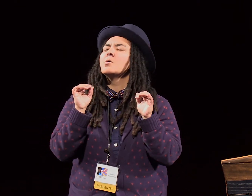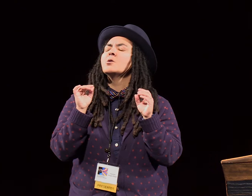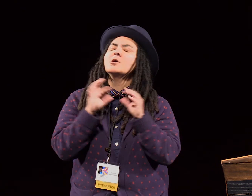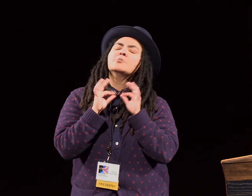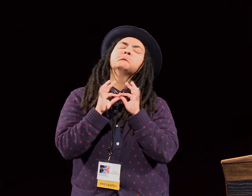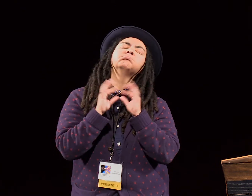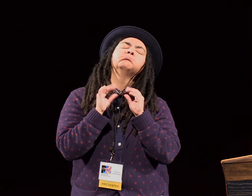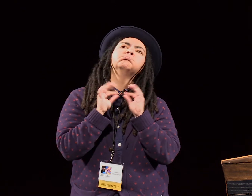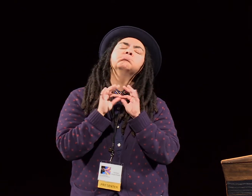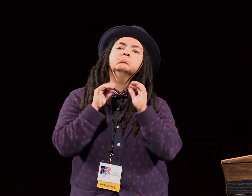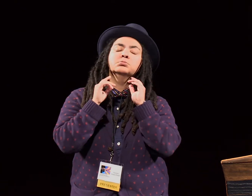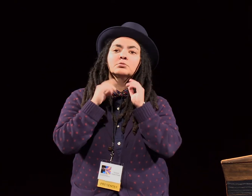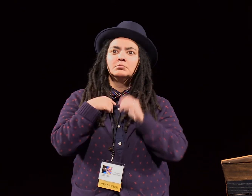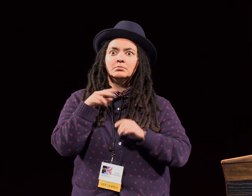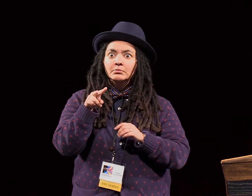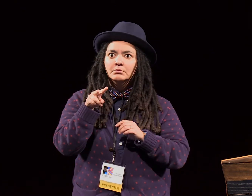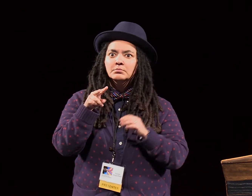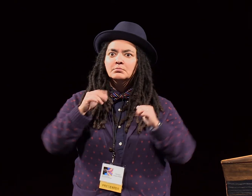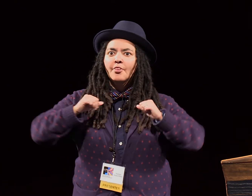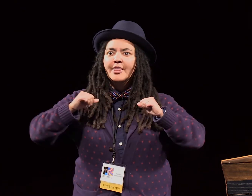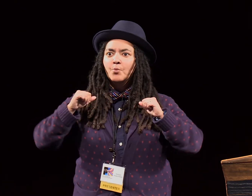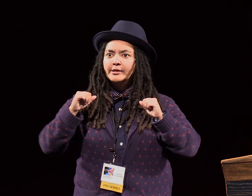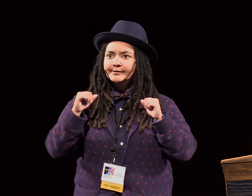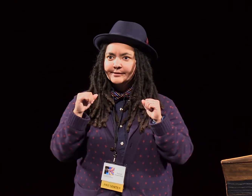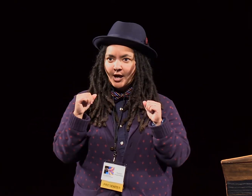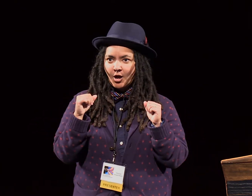And during that time, the signers lowered their elbow.